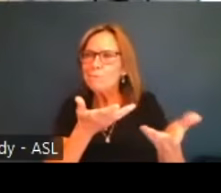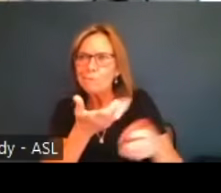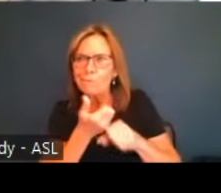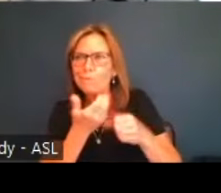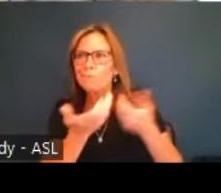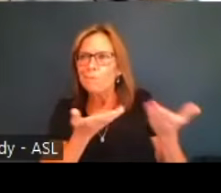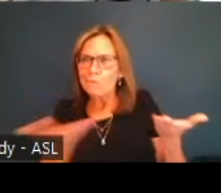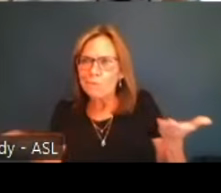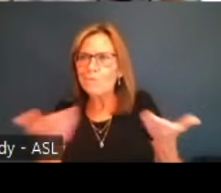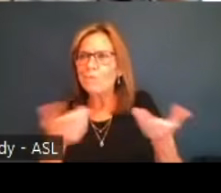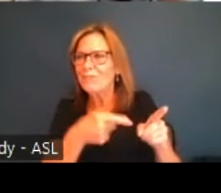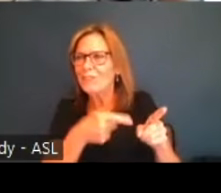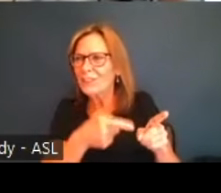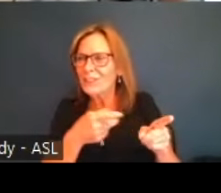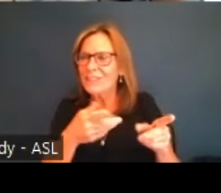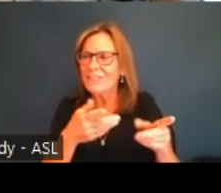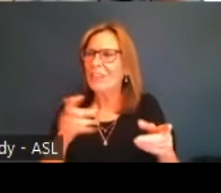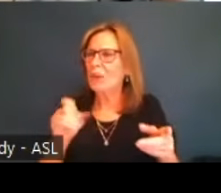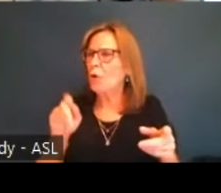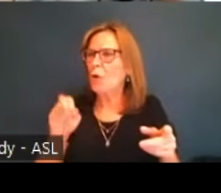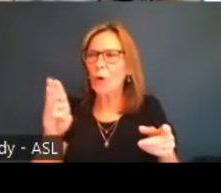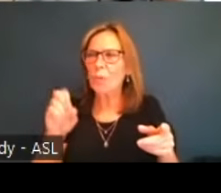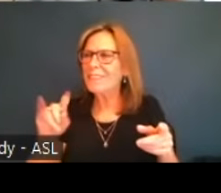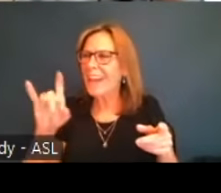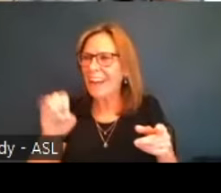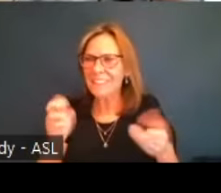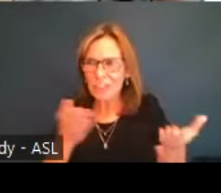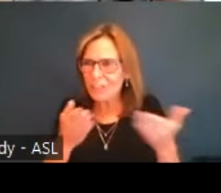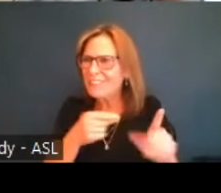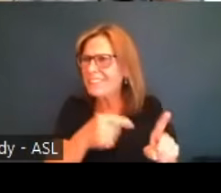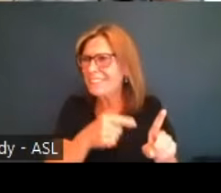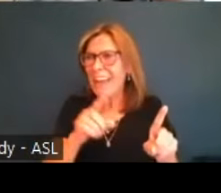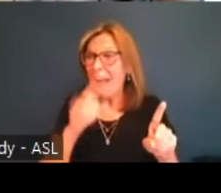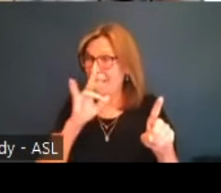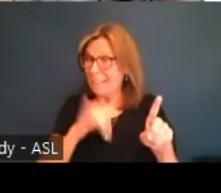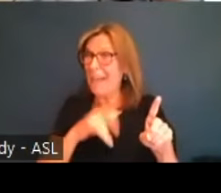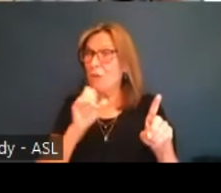practice to ensure that goods and services are available to people with disabilities,